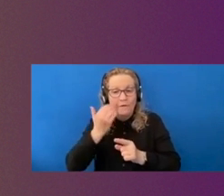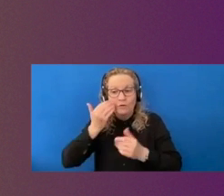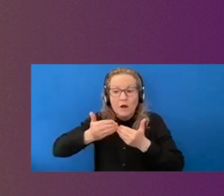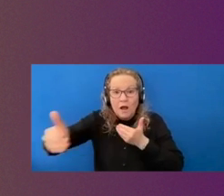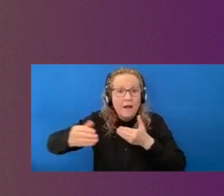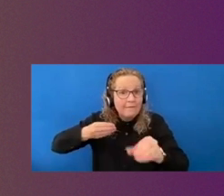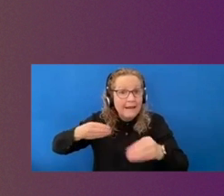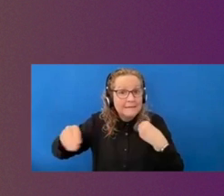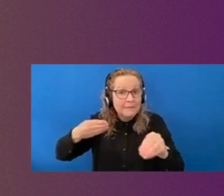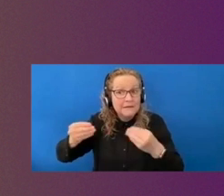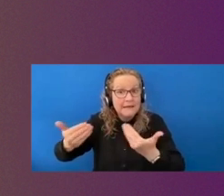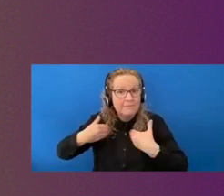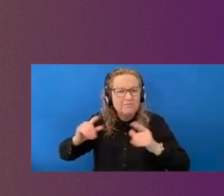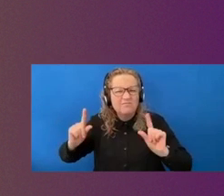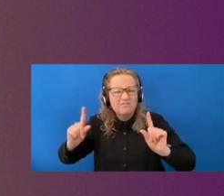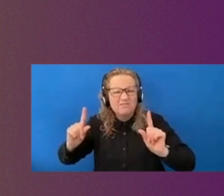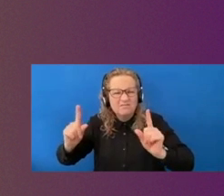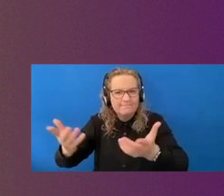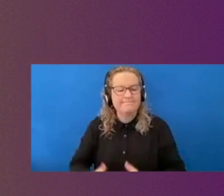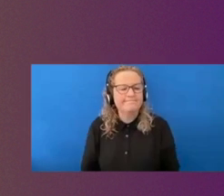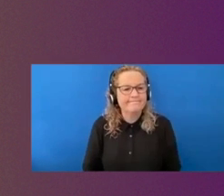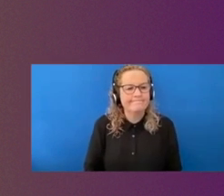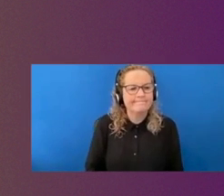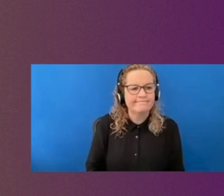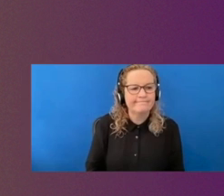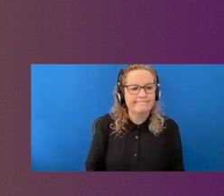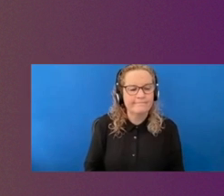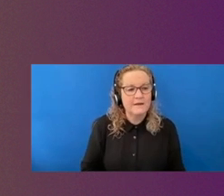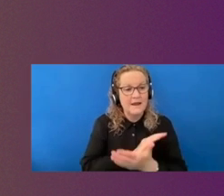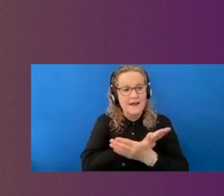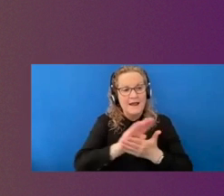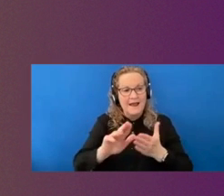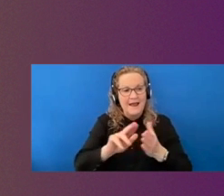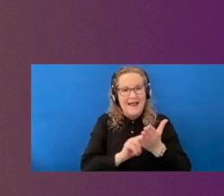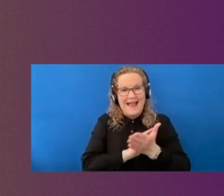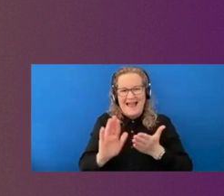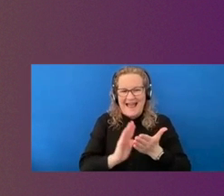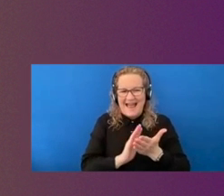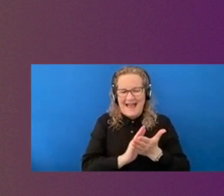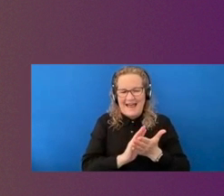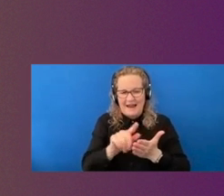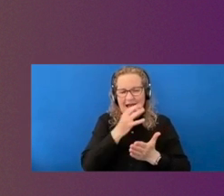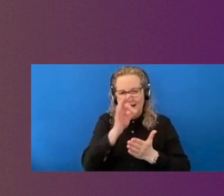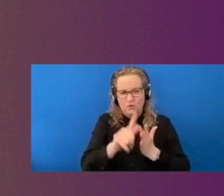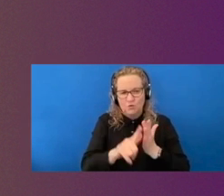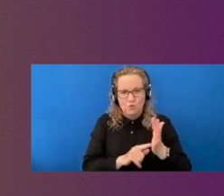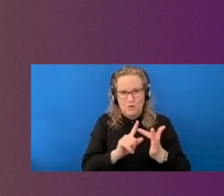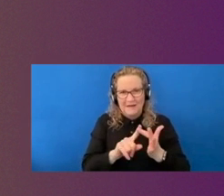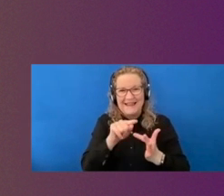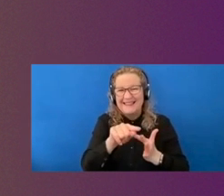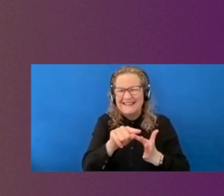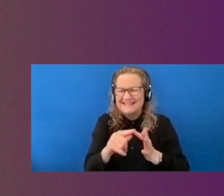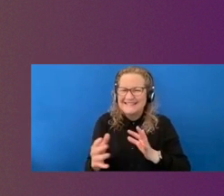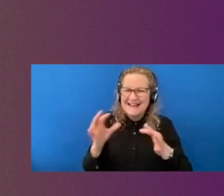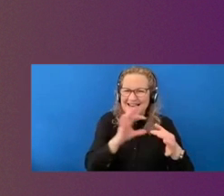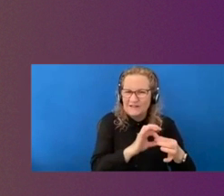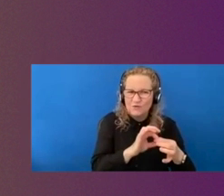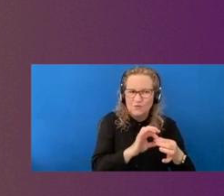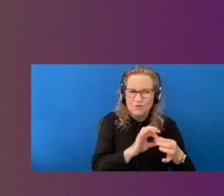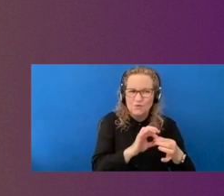yeah and then Julie this all ties back to the founding well what led you to found the